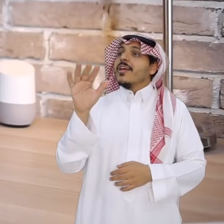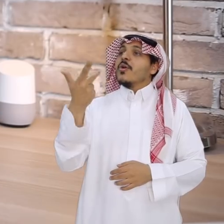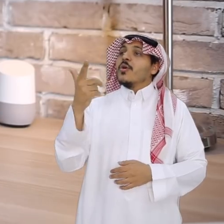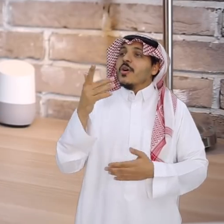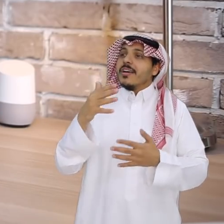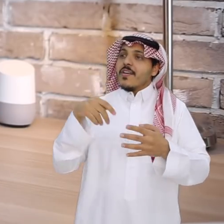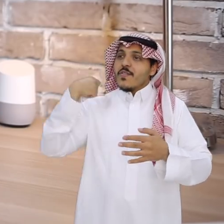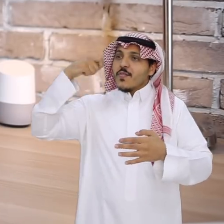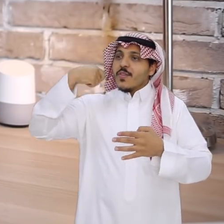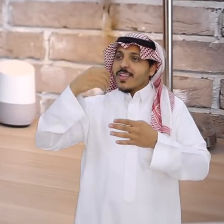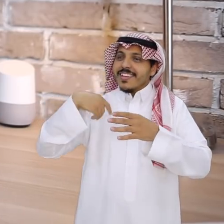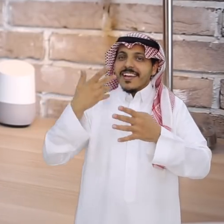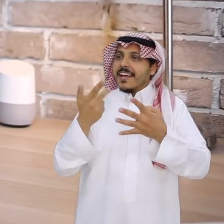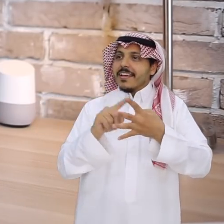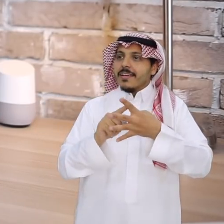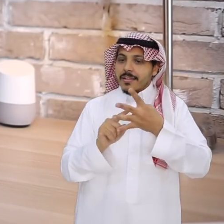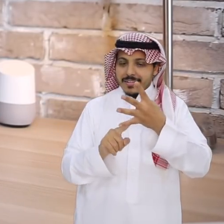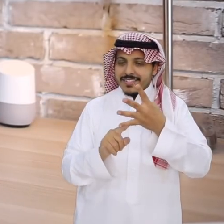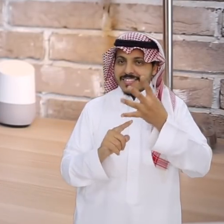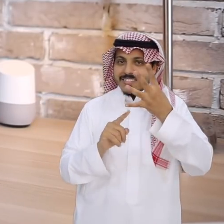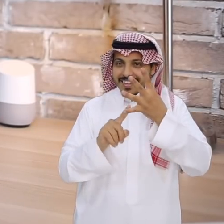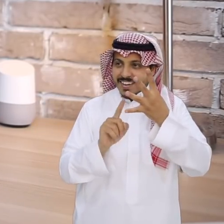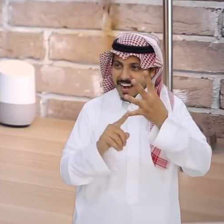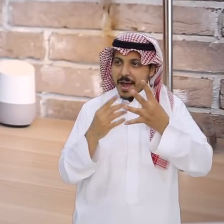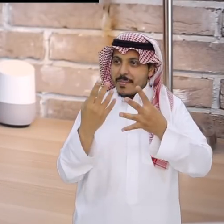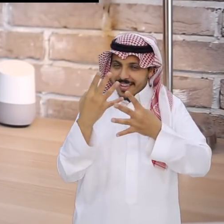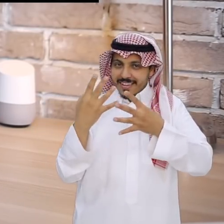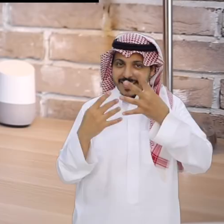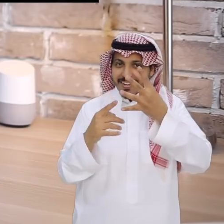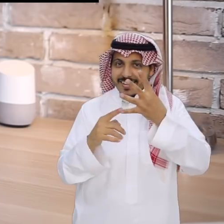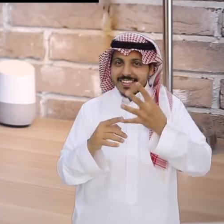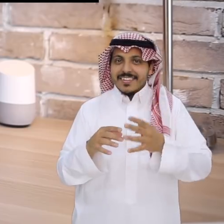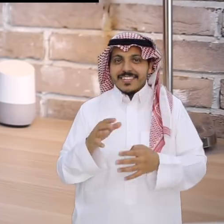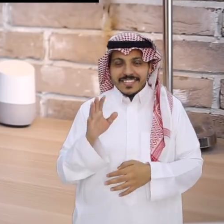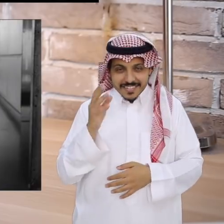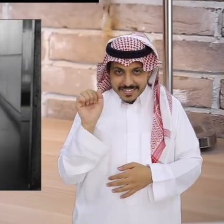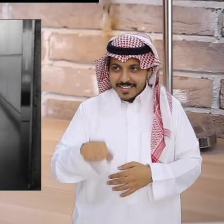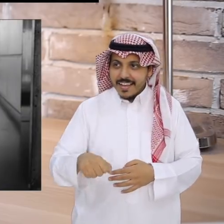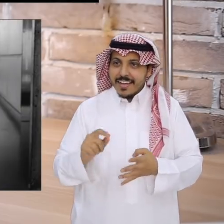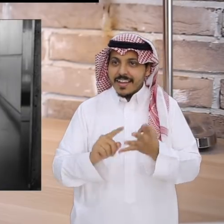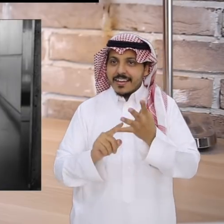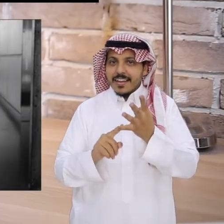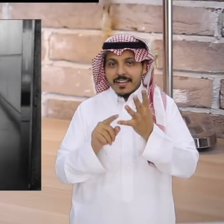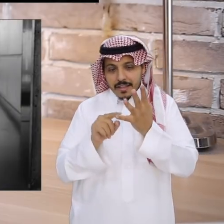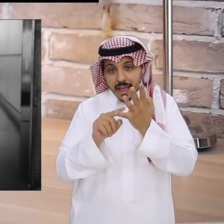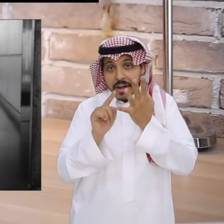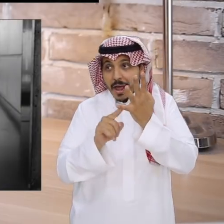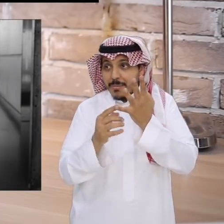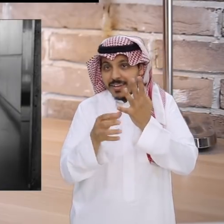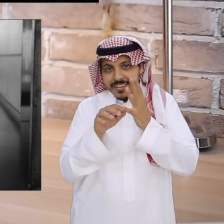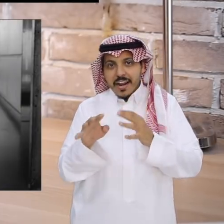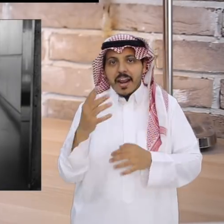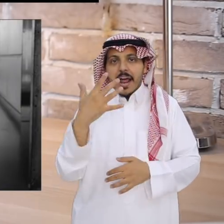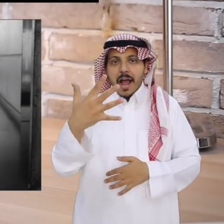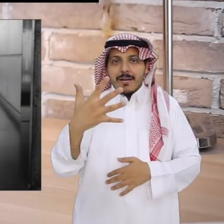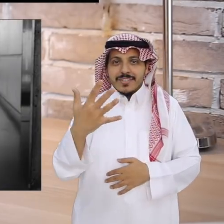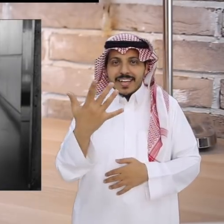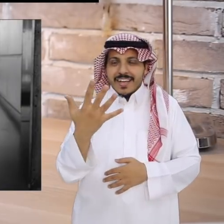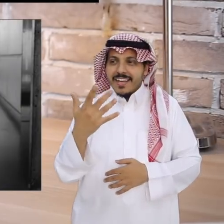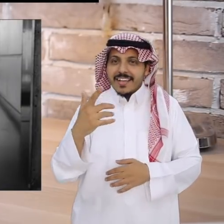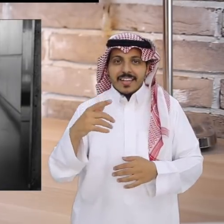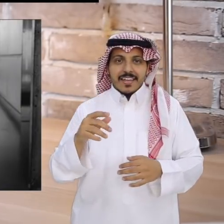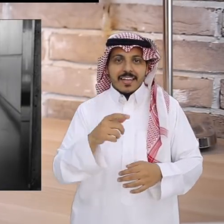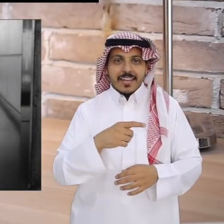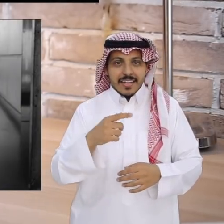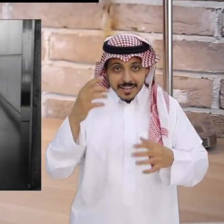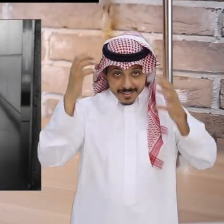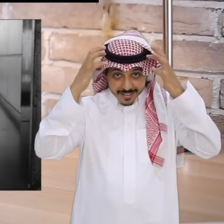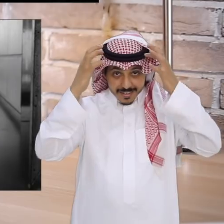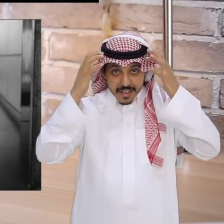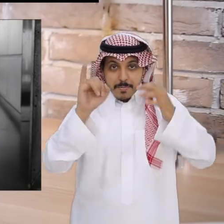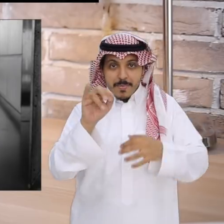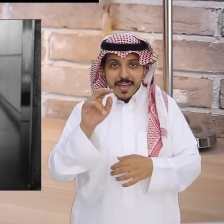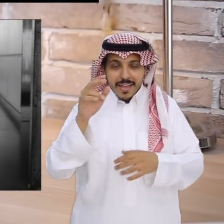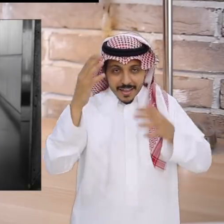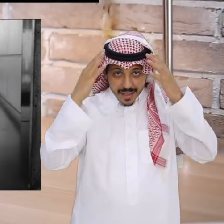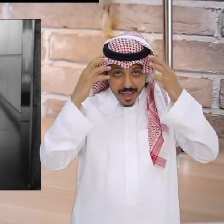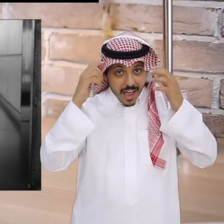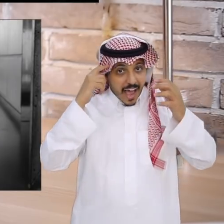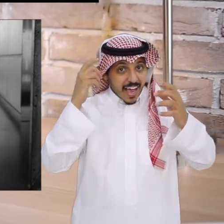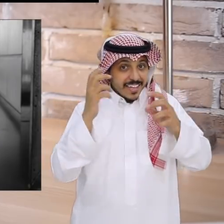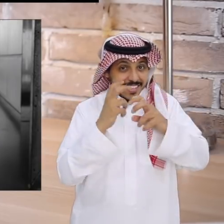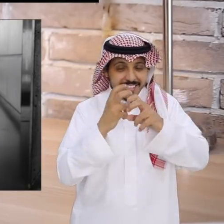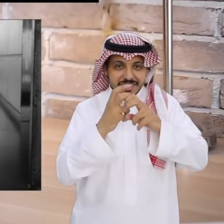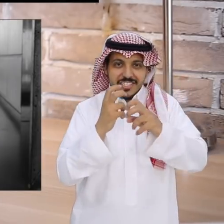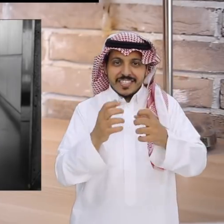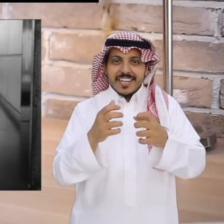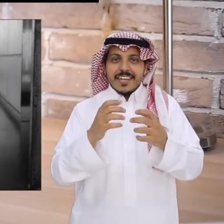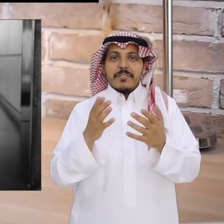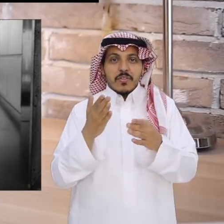Ahmed did you know which episode? - Ahmed: Yes, season 4, episode 5 and its name is Metal head.